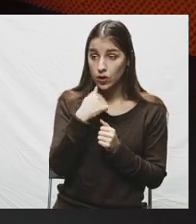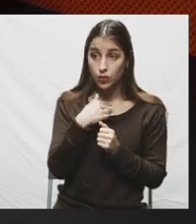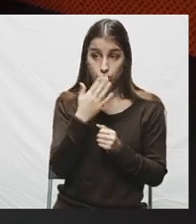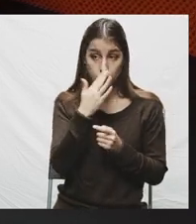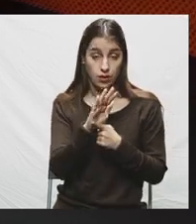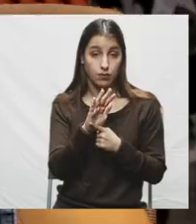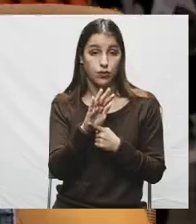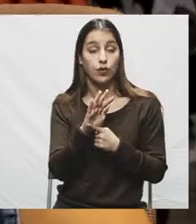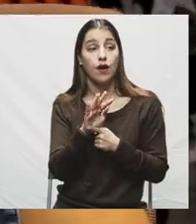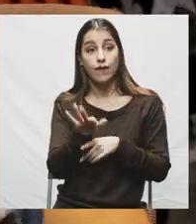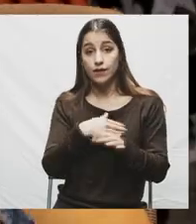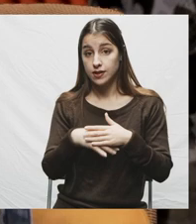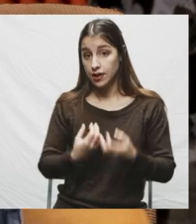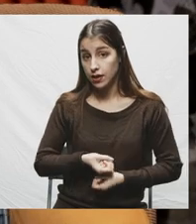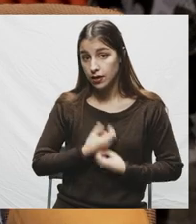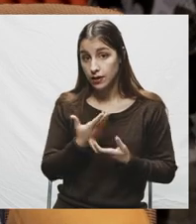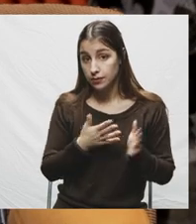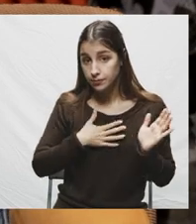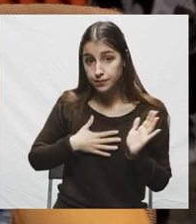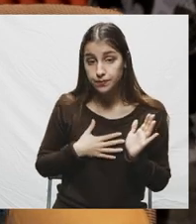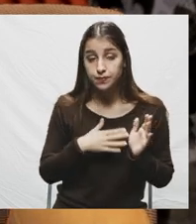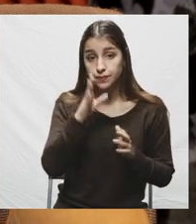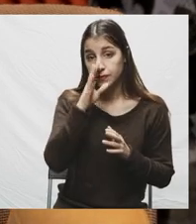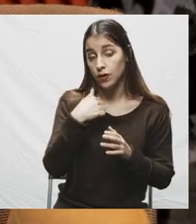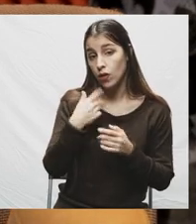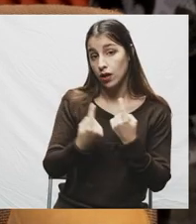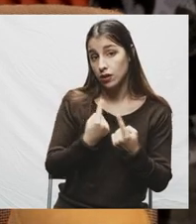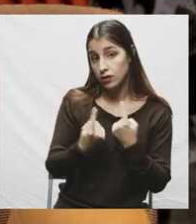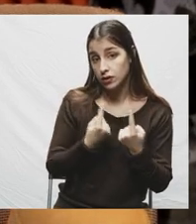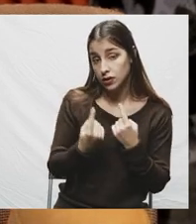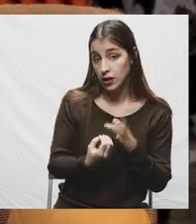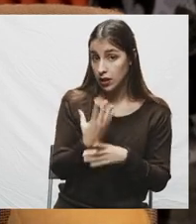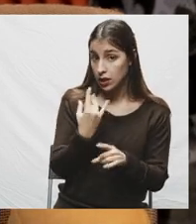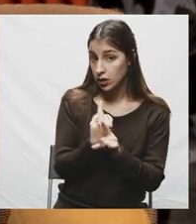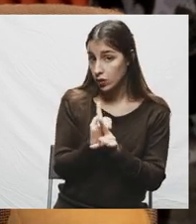If sometimes I’m a performer, if sometimes I’m the author/creator,